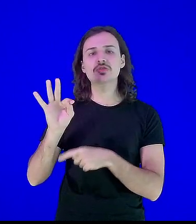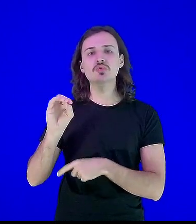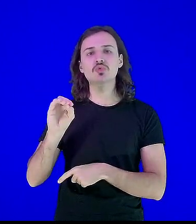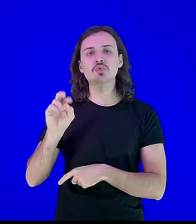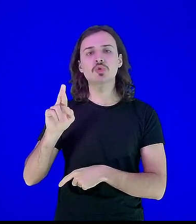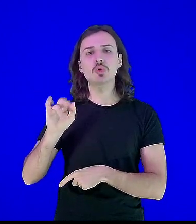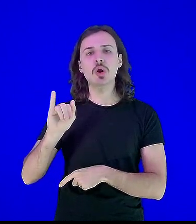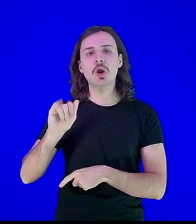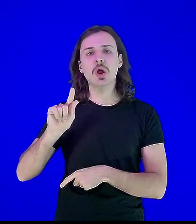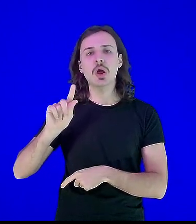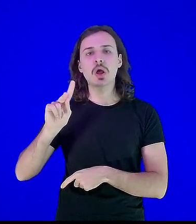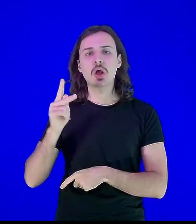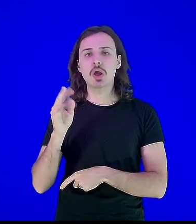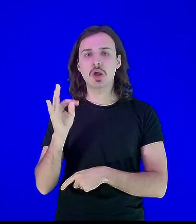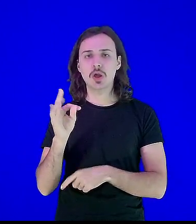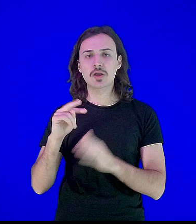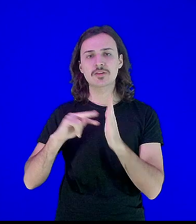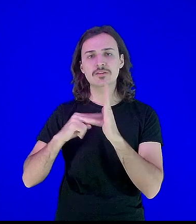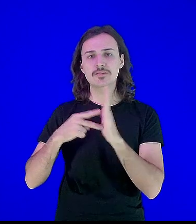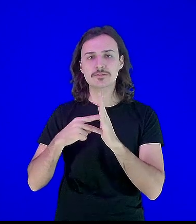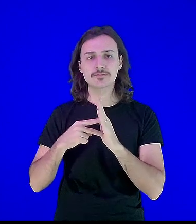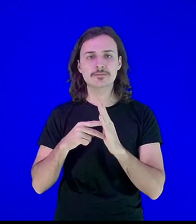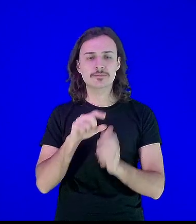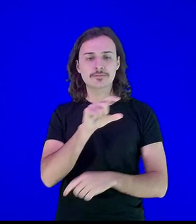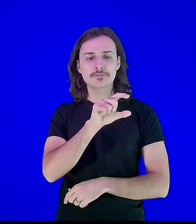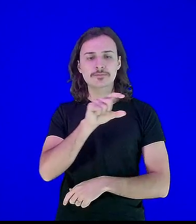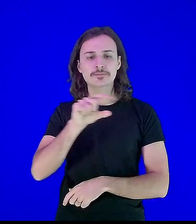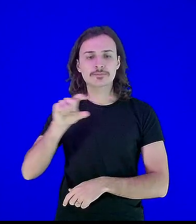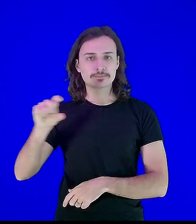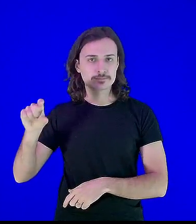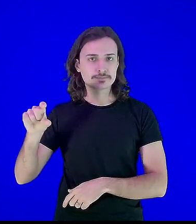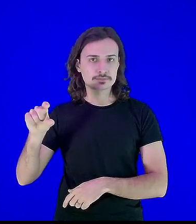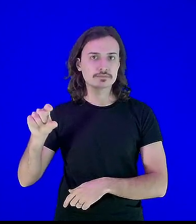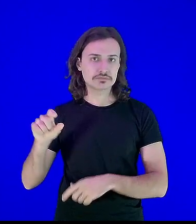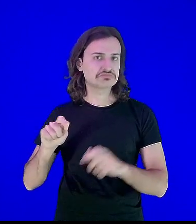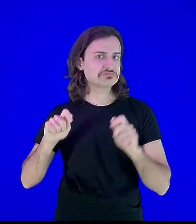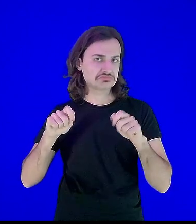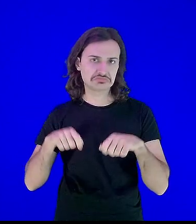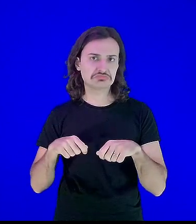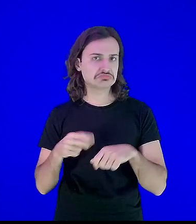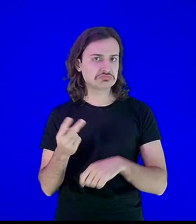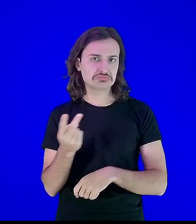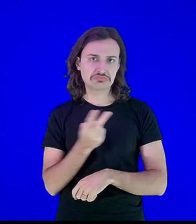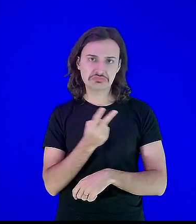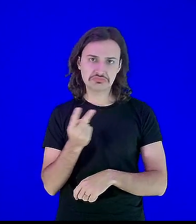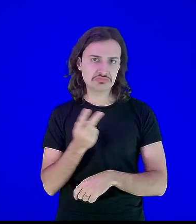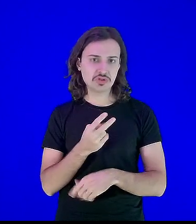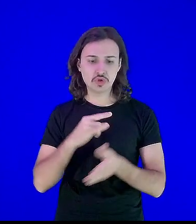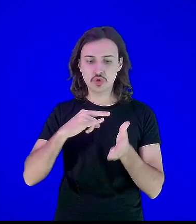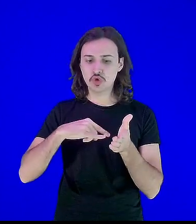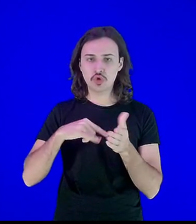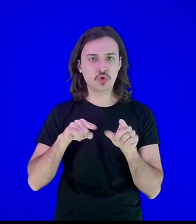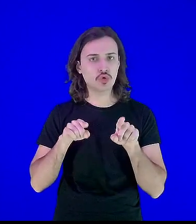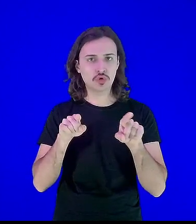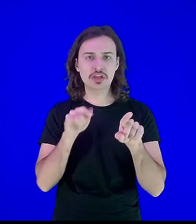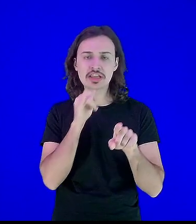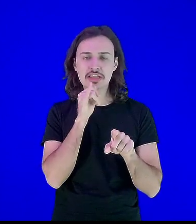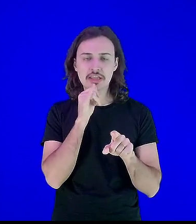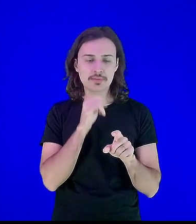so, yes, you can have both writing directions in the same document I'm going to do the same up here